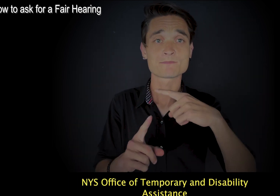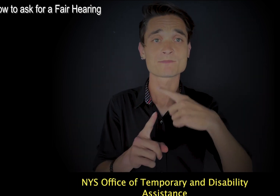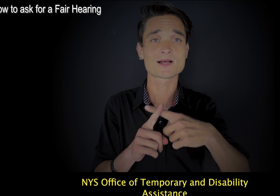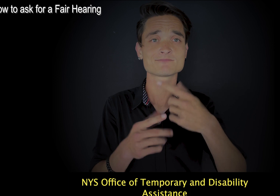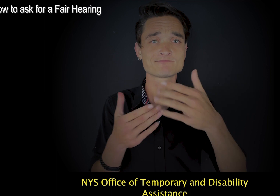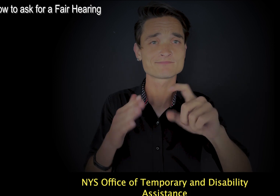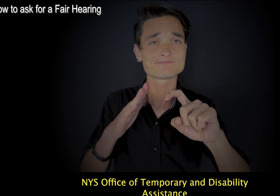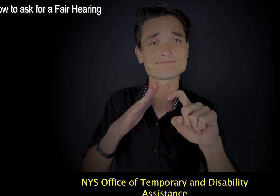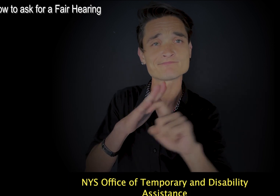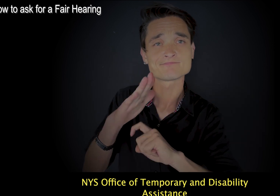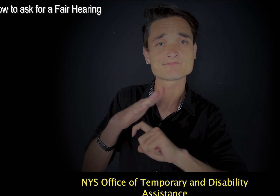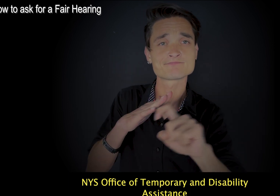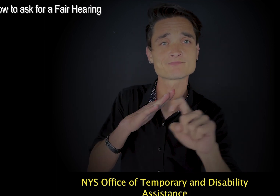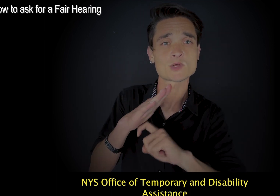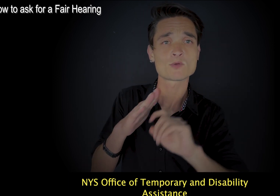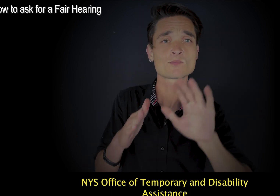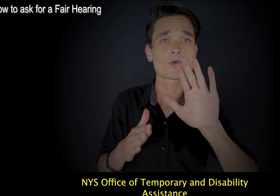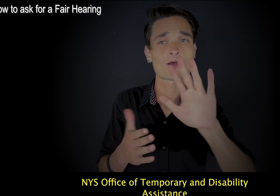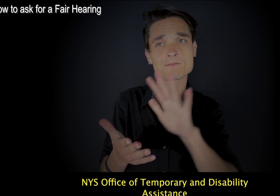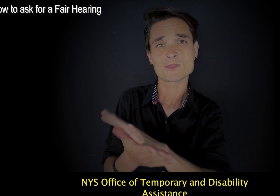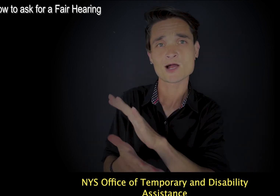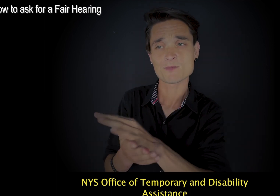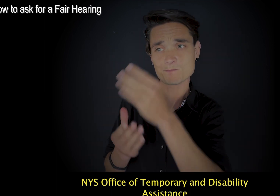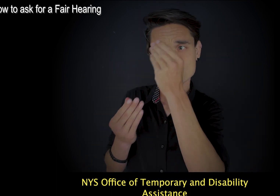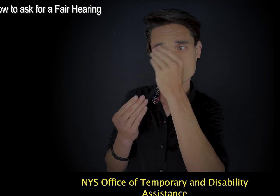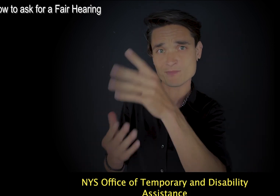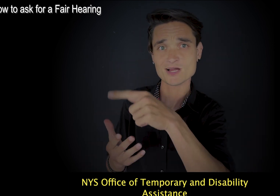NYS Office of Temporary and Disability Assistance